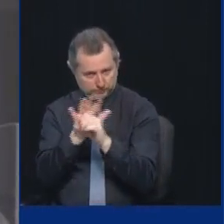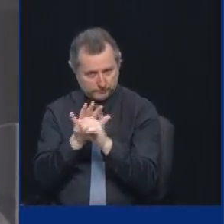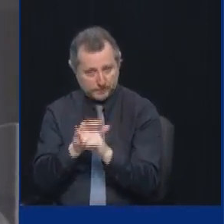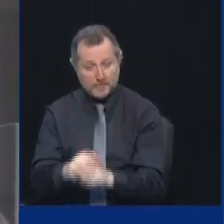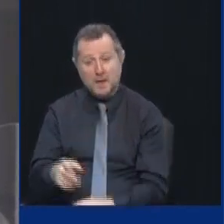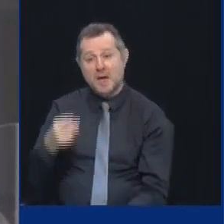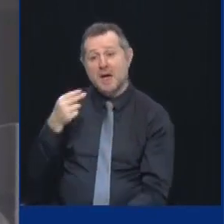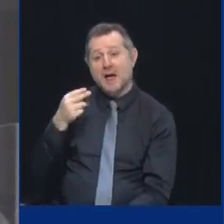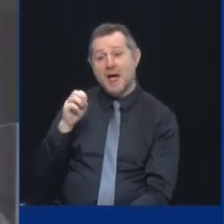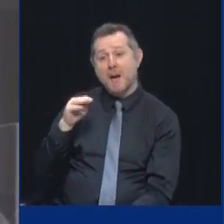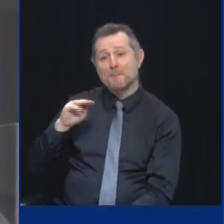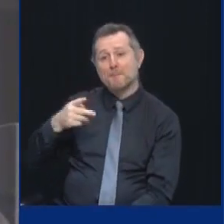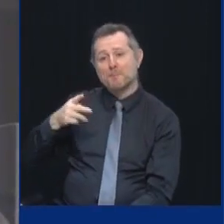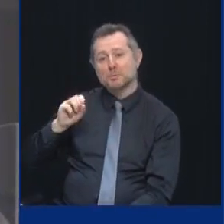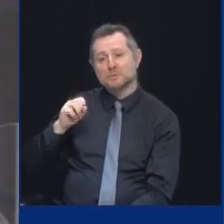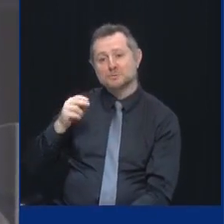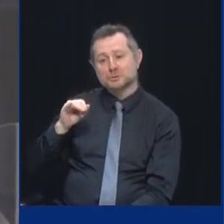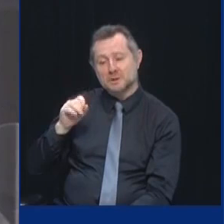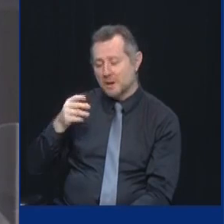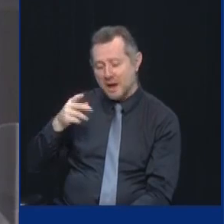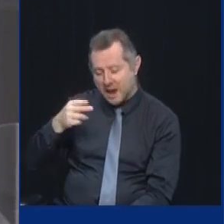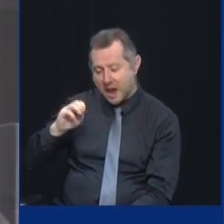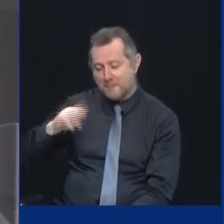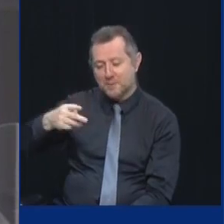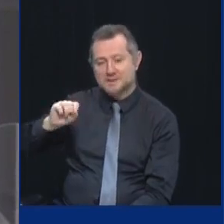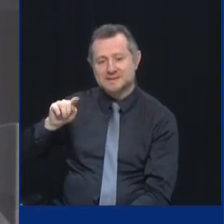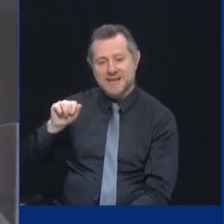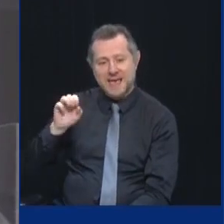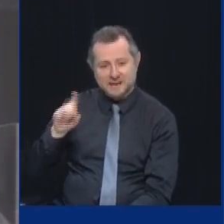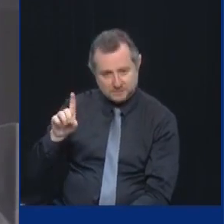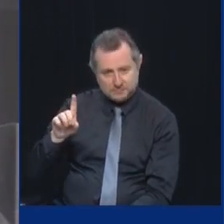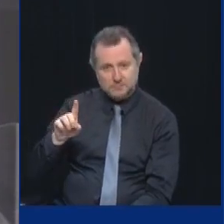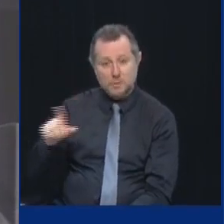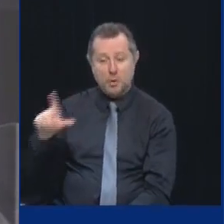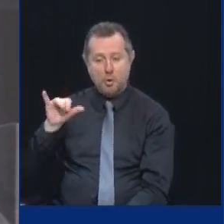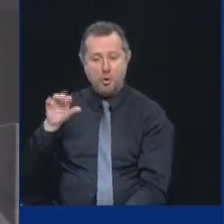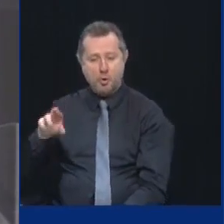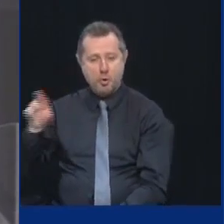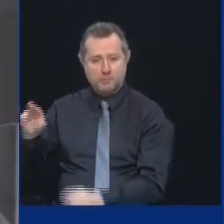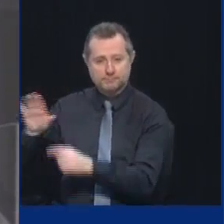CITY SITES SARAH MENTIONED, ONE WILL BE AT THE METRO-NORTH STATION IN WESTCHESTER COUNTY ON THE HUDSON LINE AND AT THE